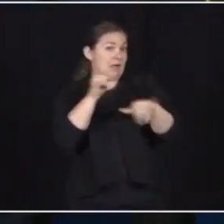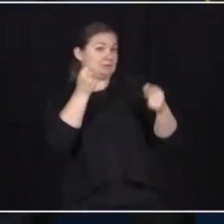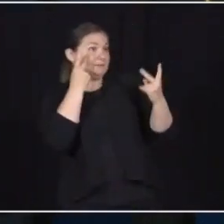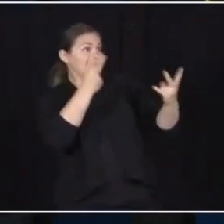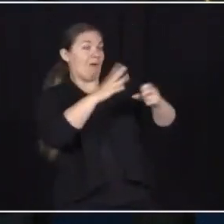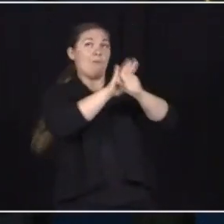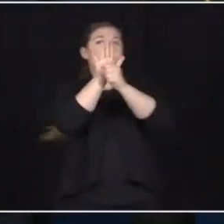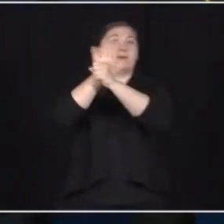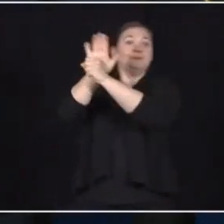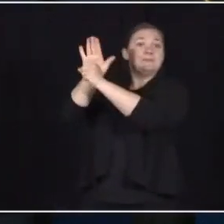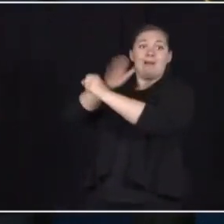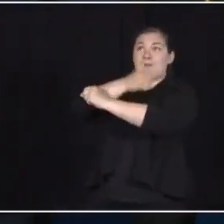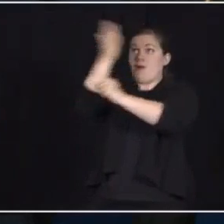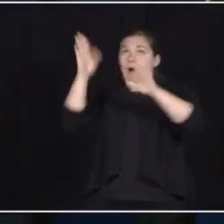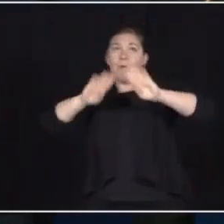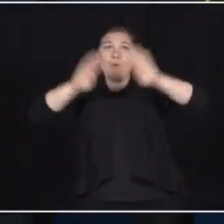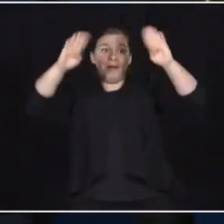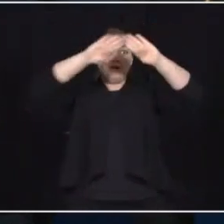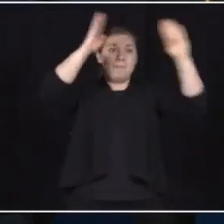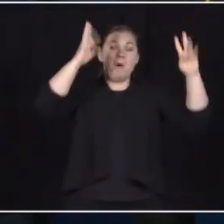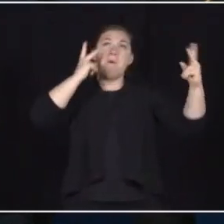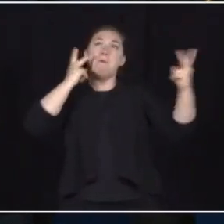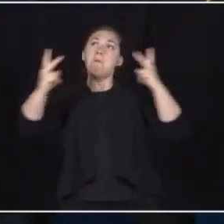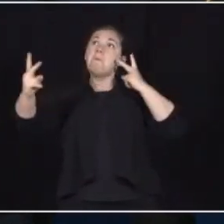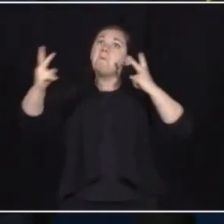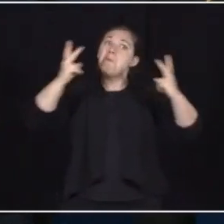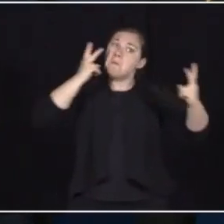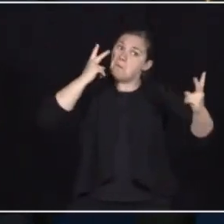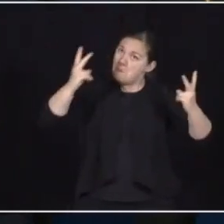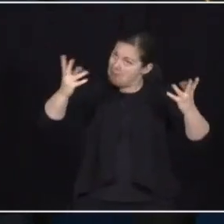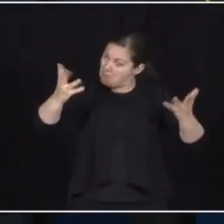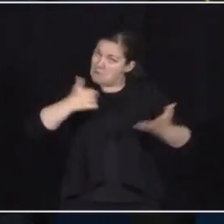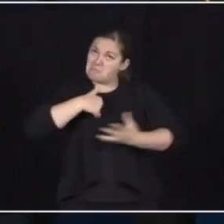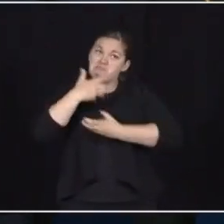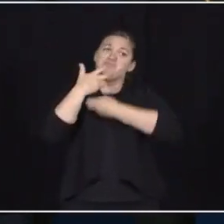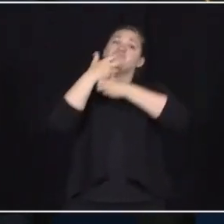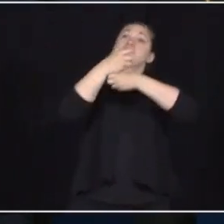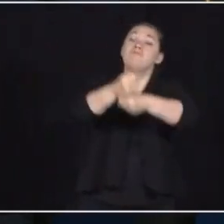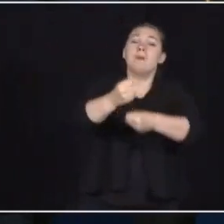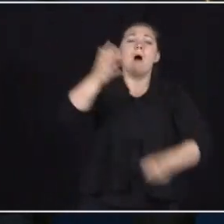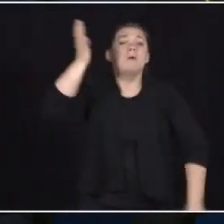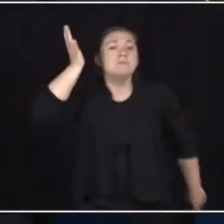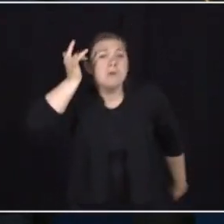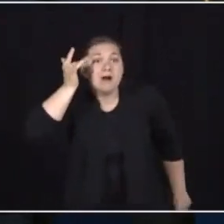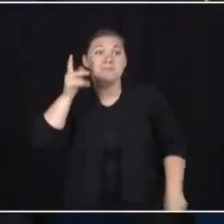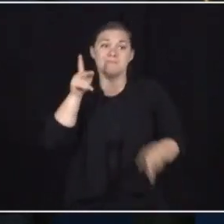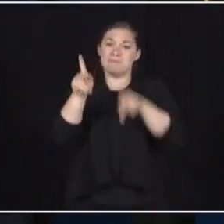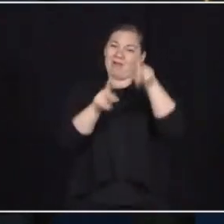As he saw this weekend in the regions across Ontario that reopen, gave his confidence. We saw people acting responsibly towards each